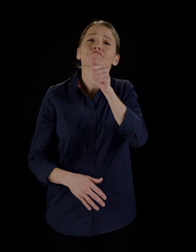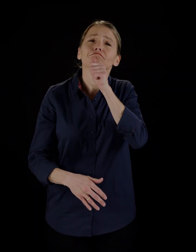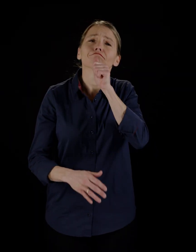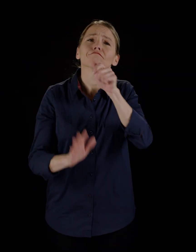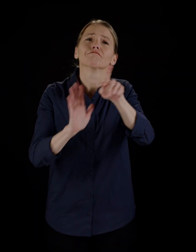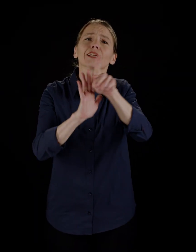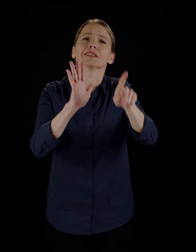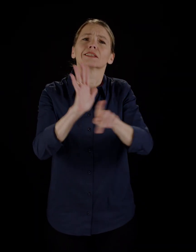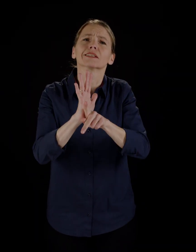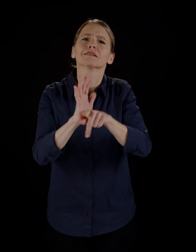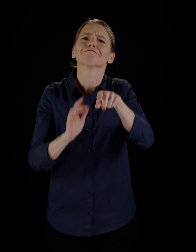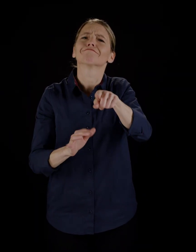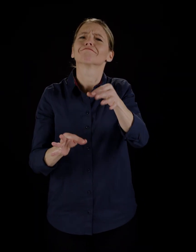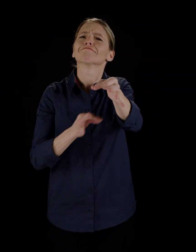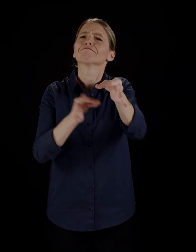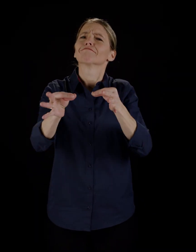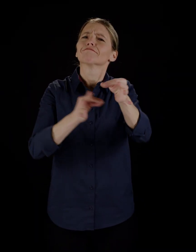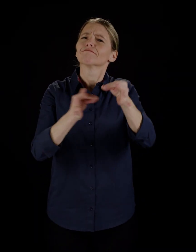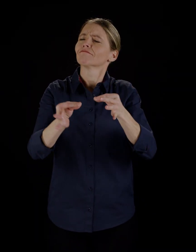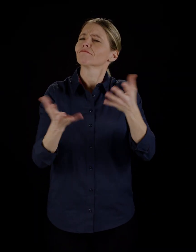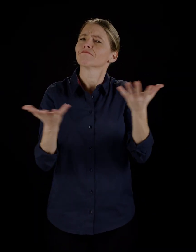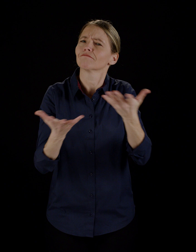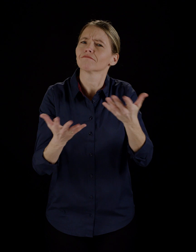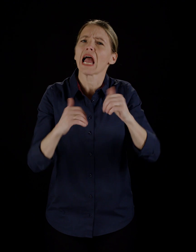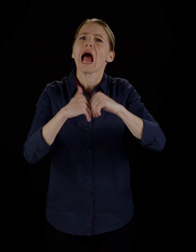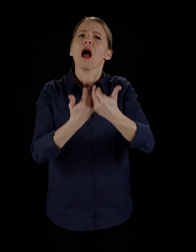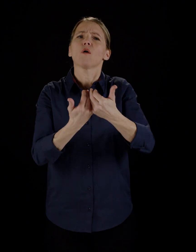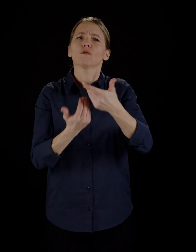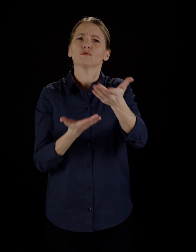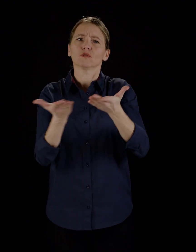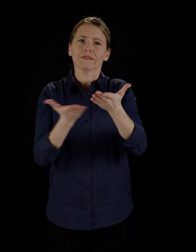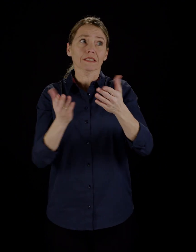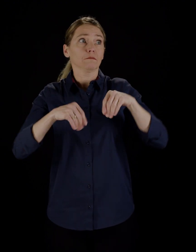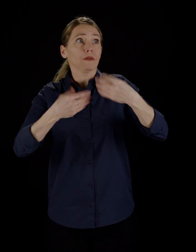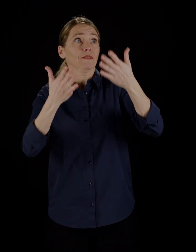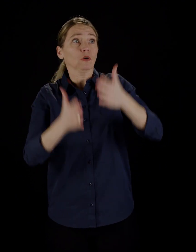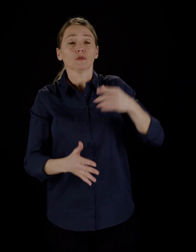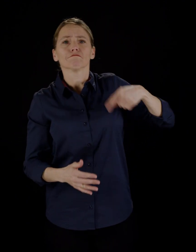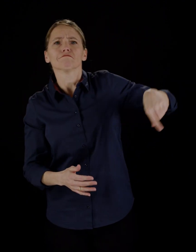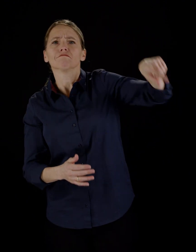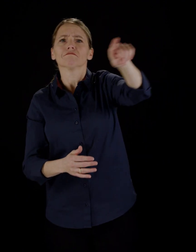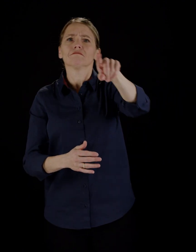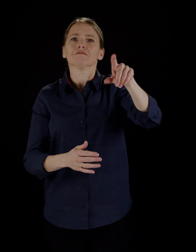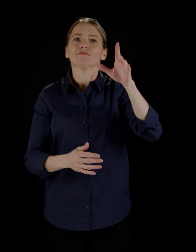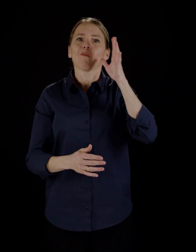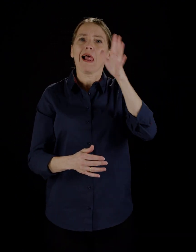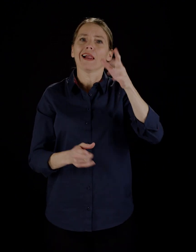A Privacy Policy explains how service providers will handle customers’ personal information.